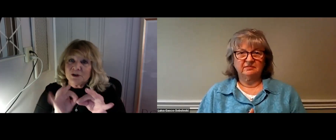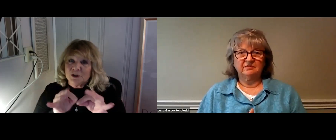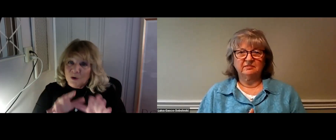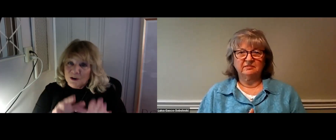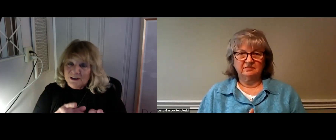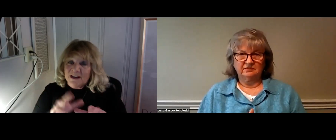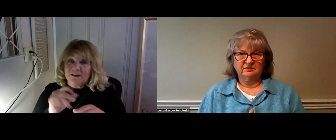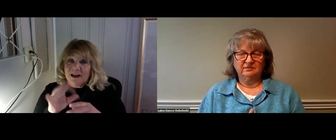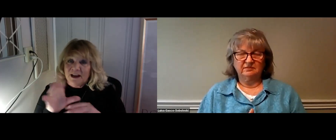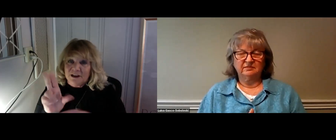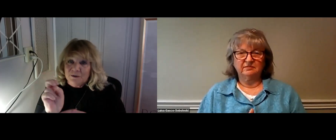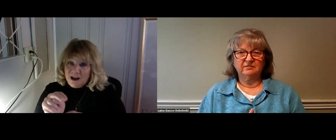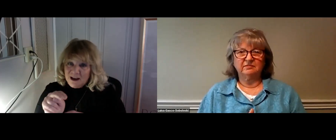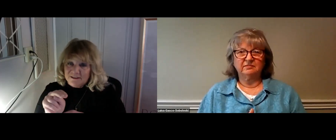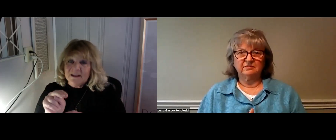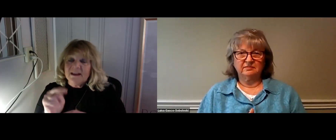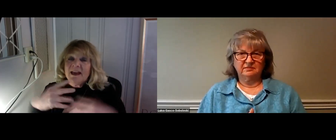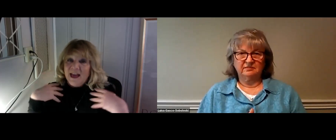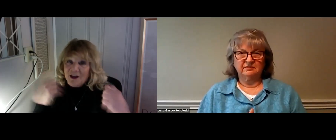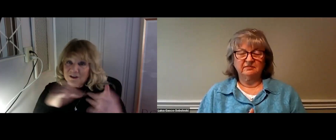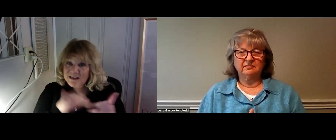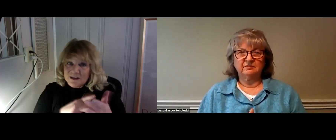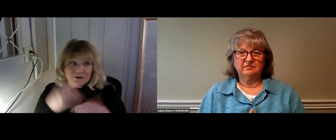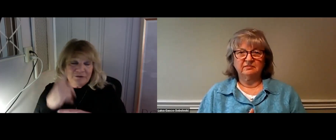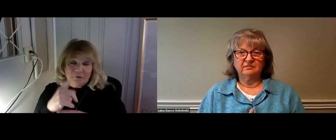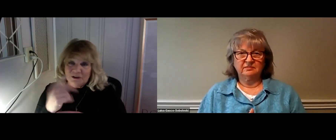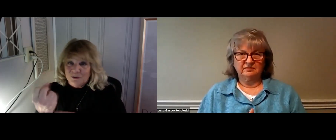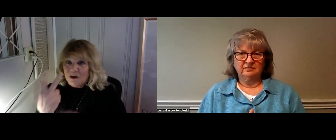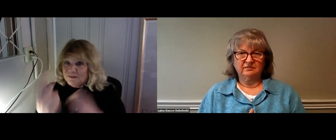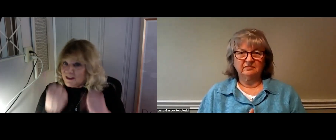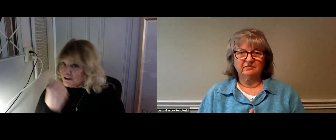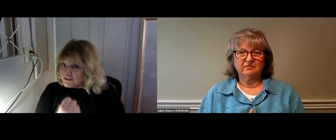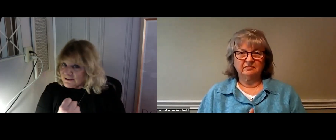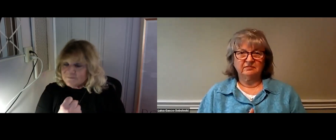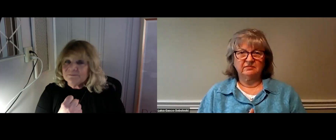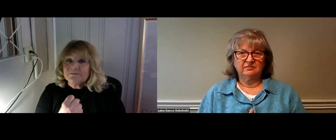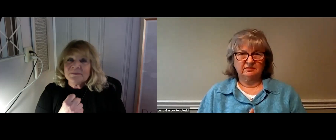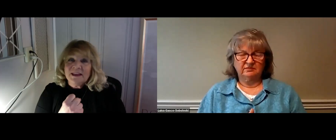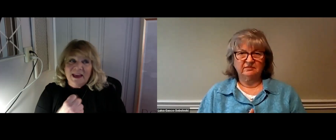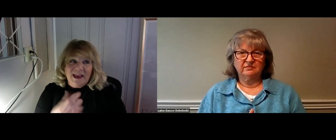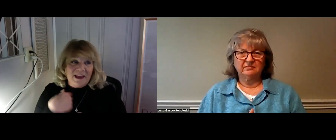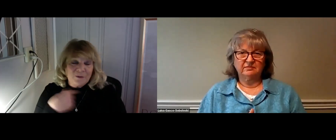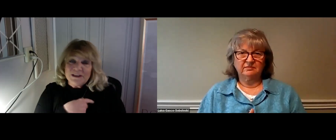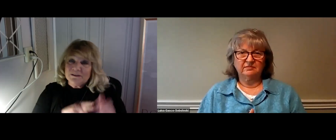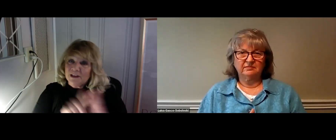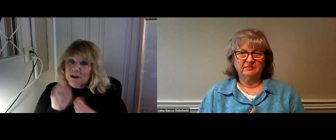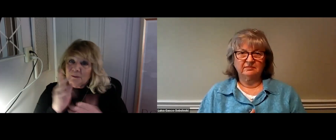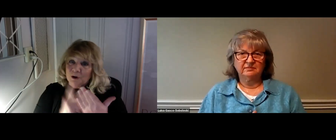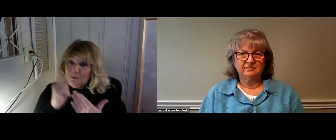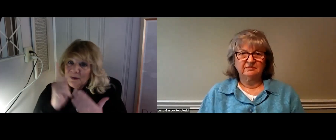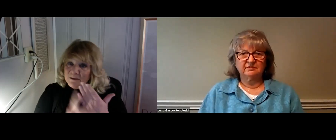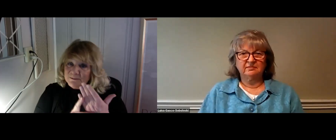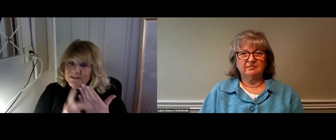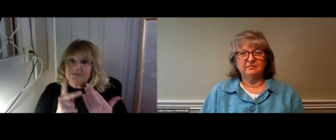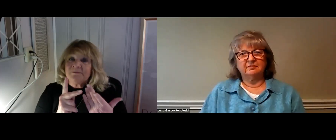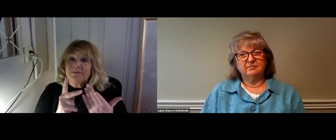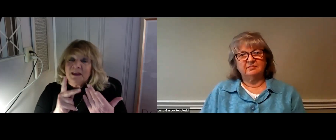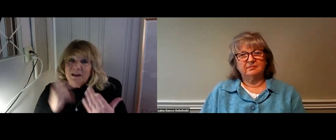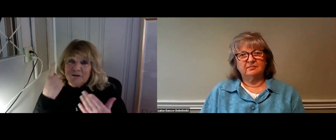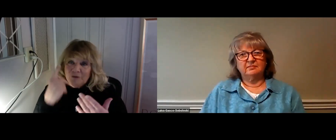coordinator at UConn Health Center for 12 years and we develop programs for